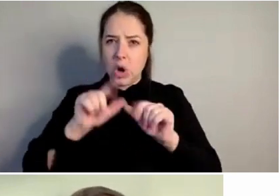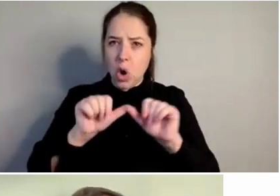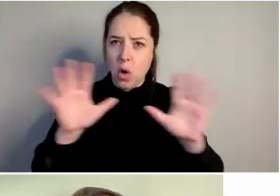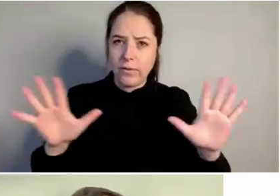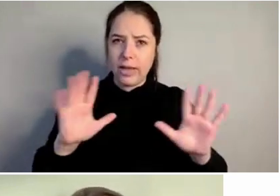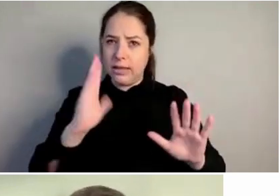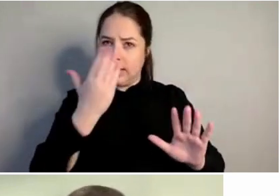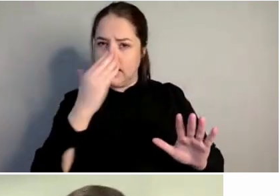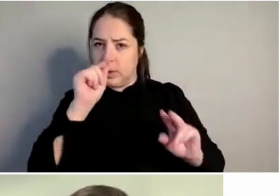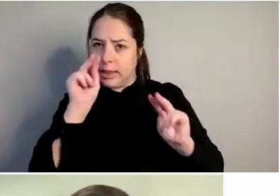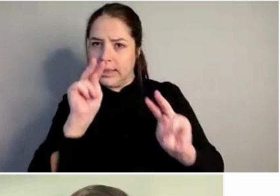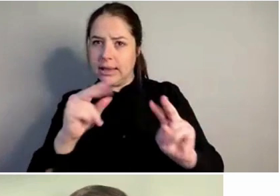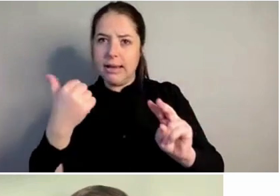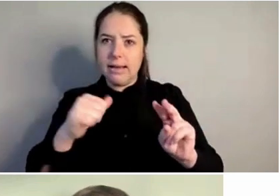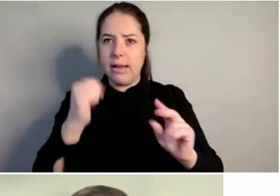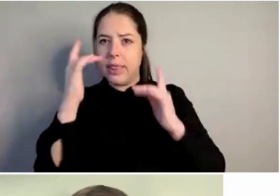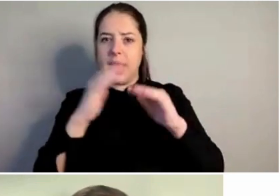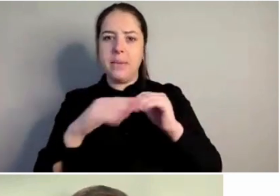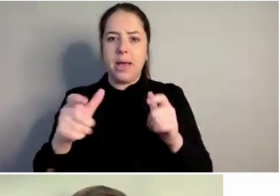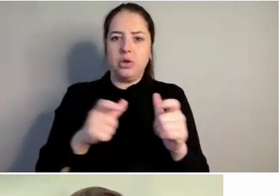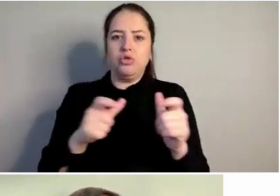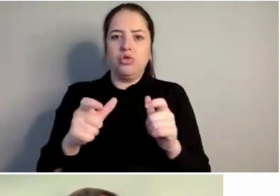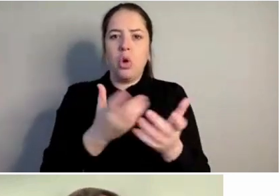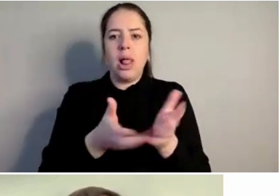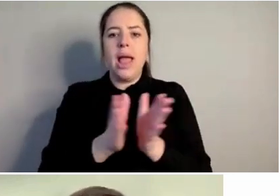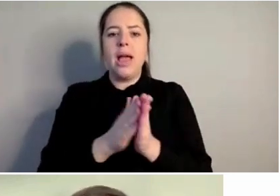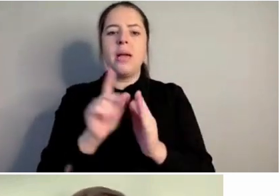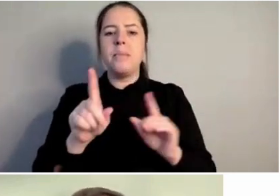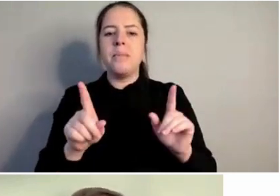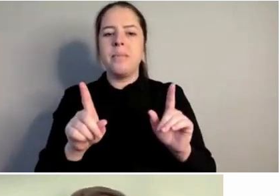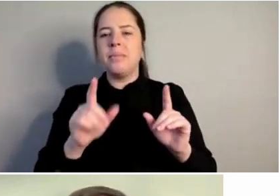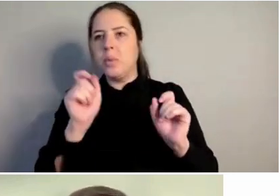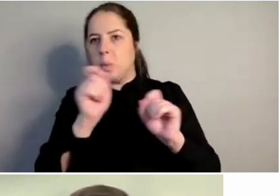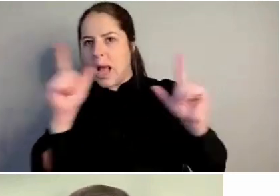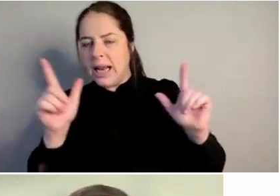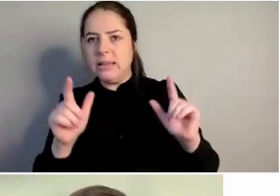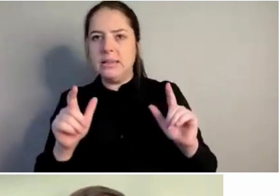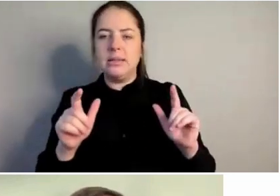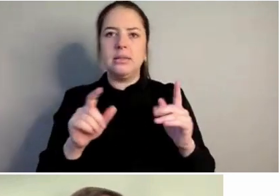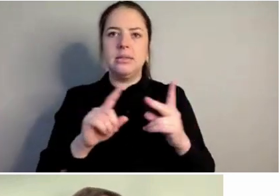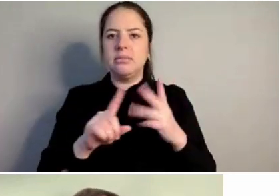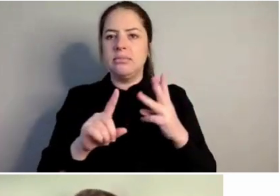and you have to think about control mechanisms and awareness and mutual support,